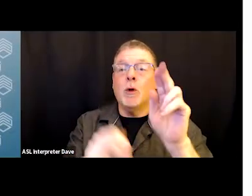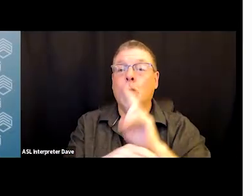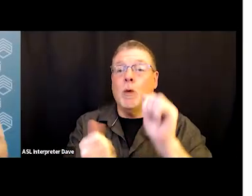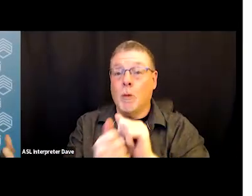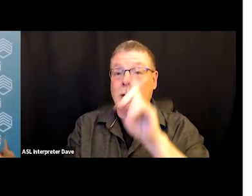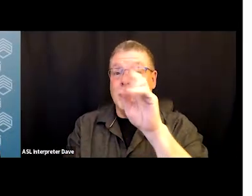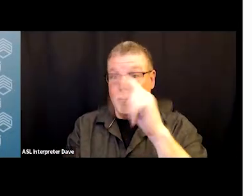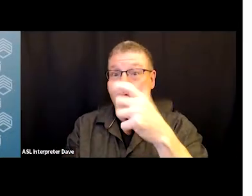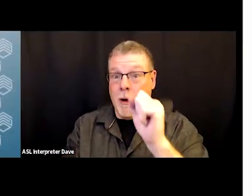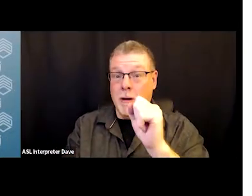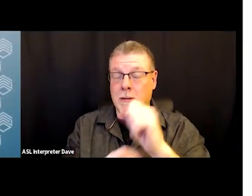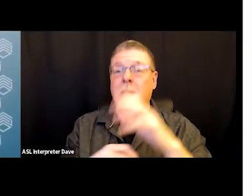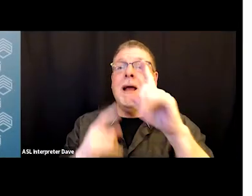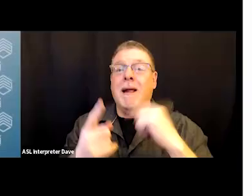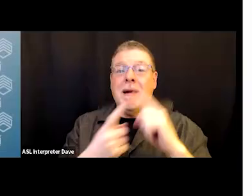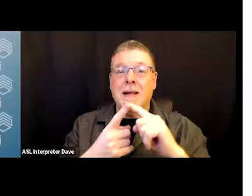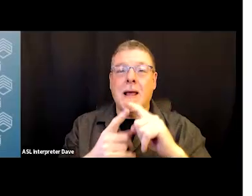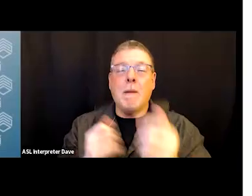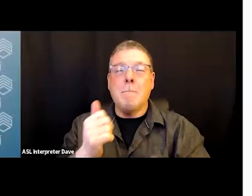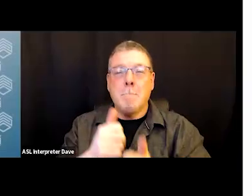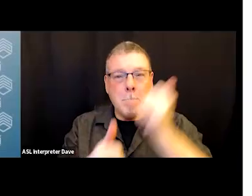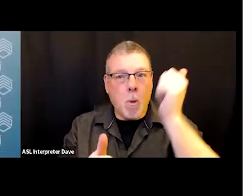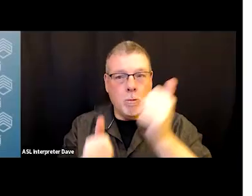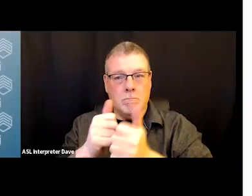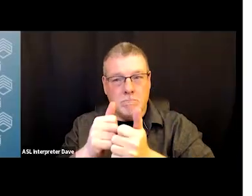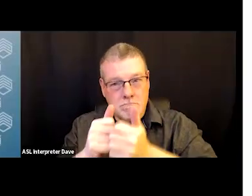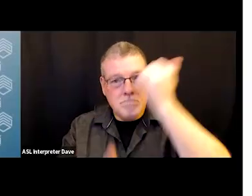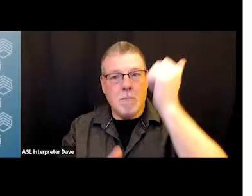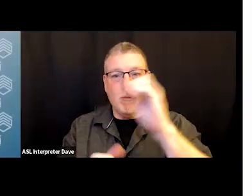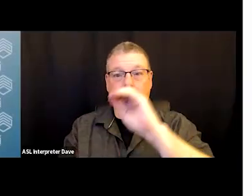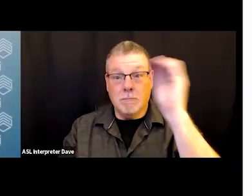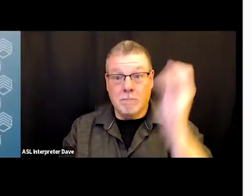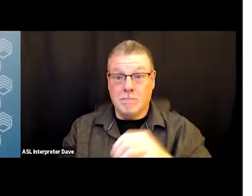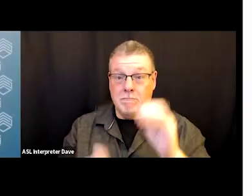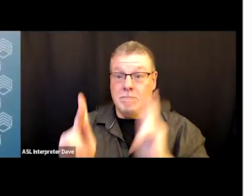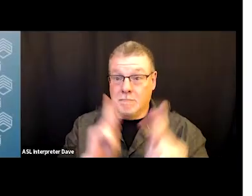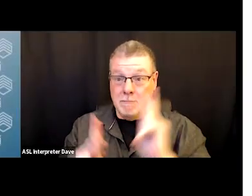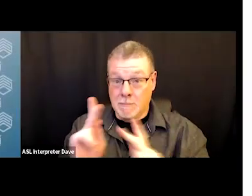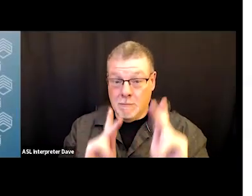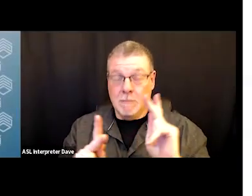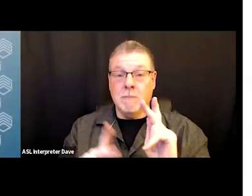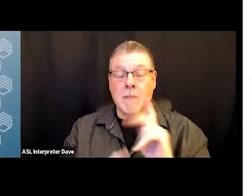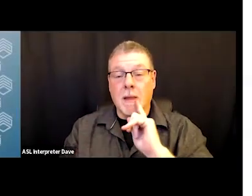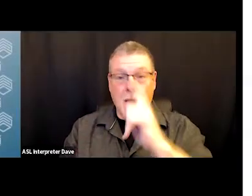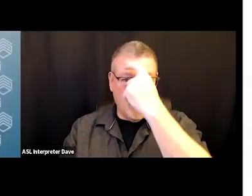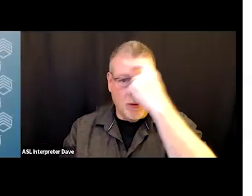you would agree that the vast majority of your clients are trauma historied.